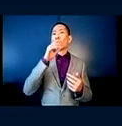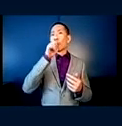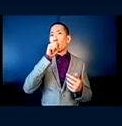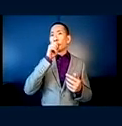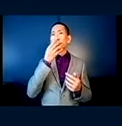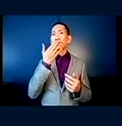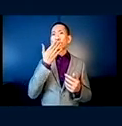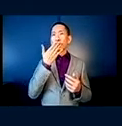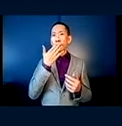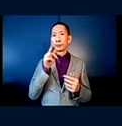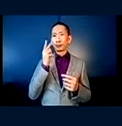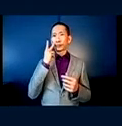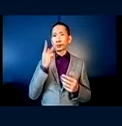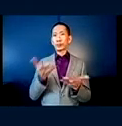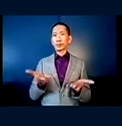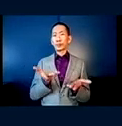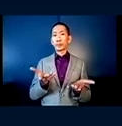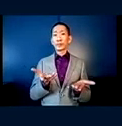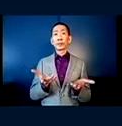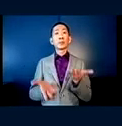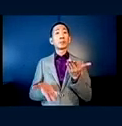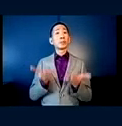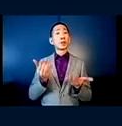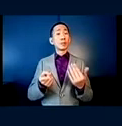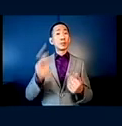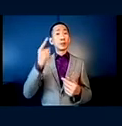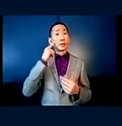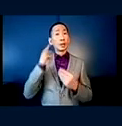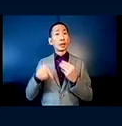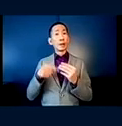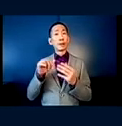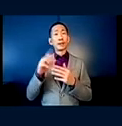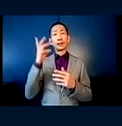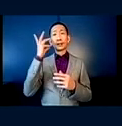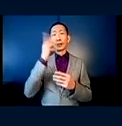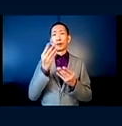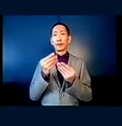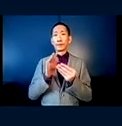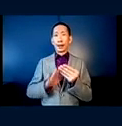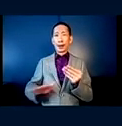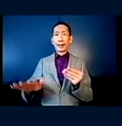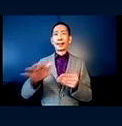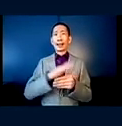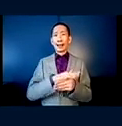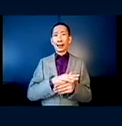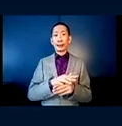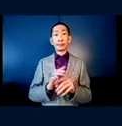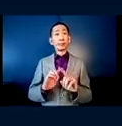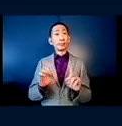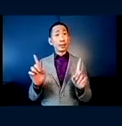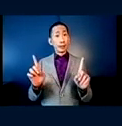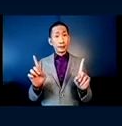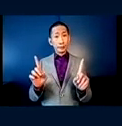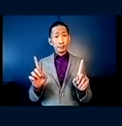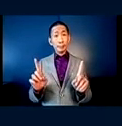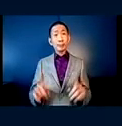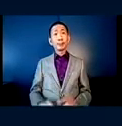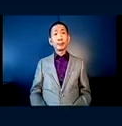YELLOW AND ORANGE AREAS THAT YOU CAN SEE OUTLINED HERE. YOU MIGHT ALSO THINK OF THIS BEAUTIFUL LANDSCAPE.